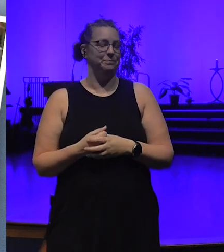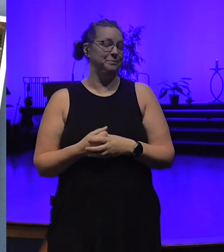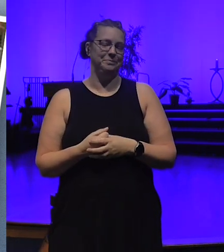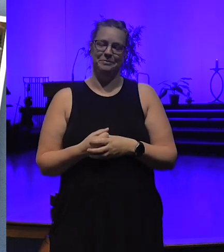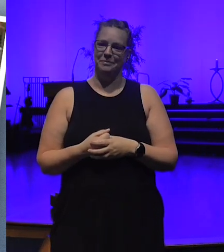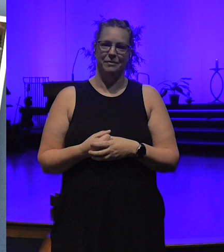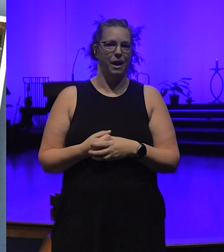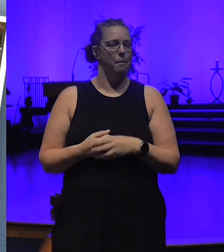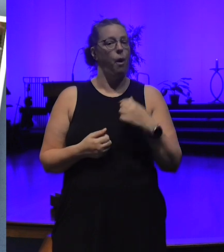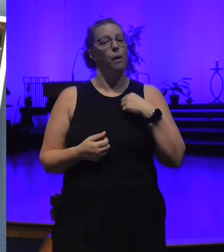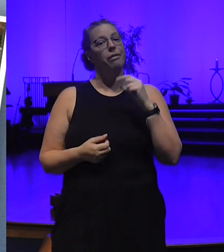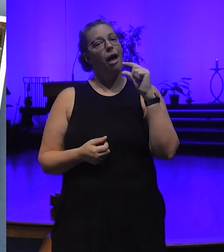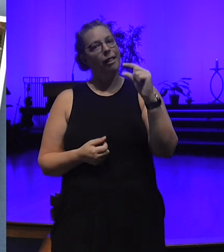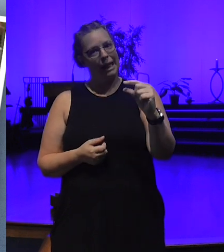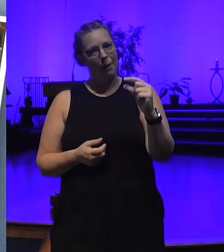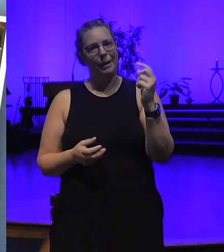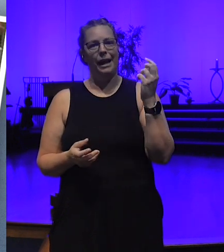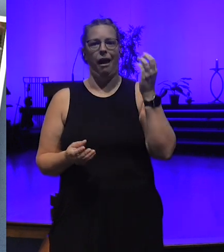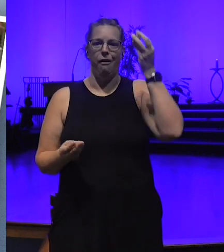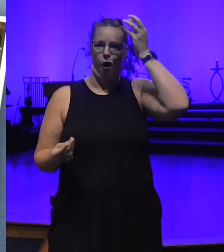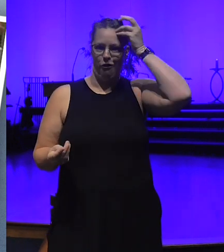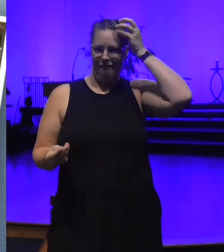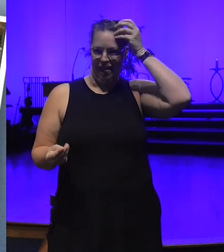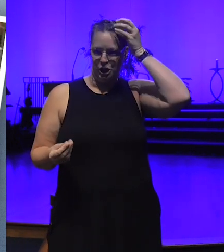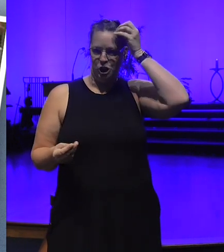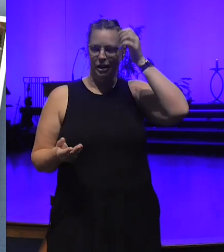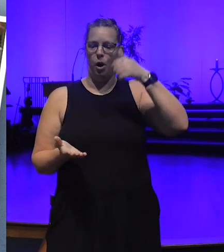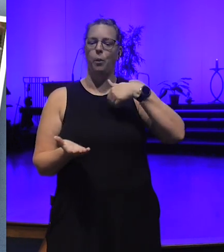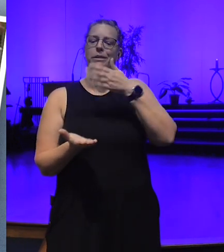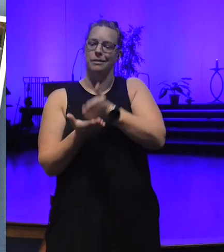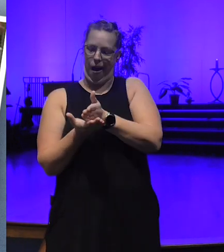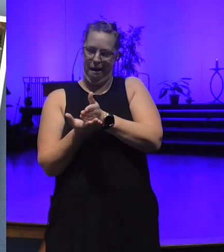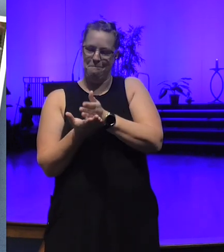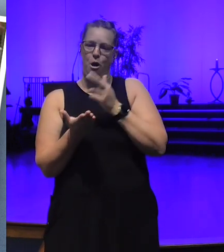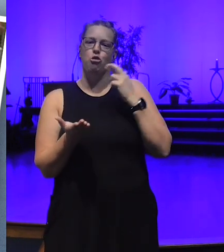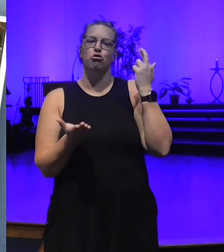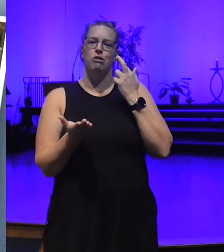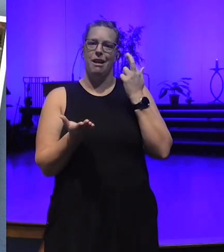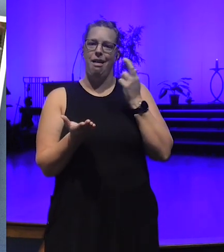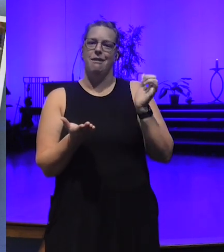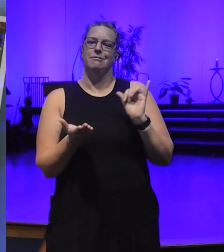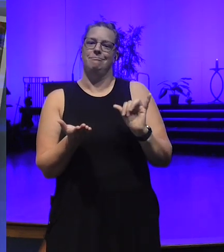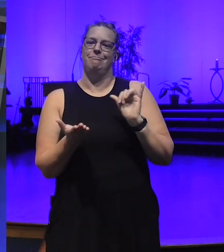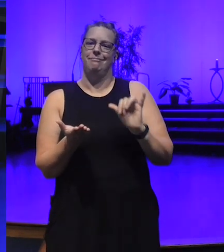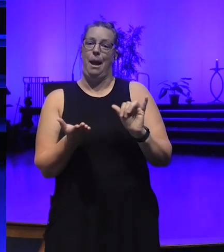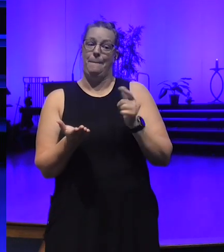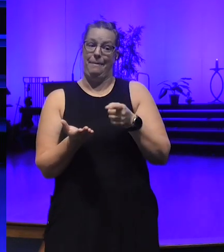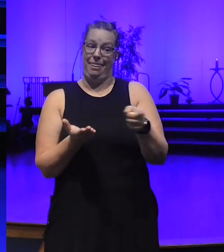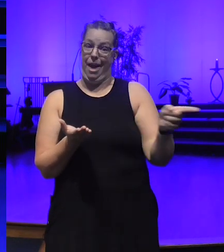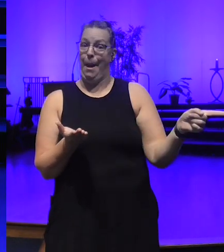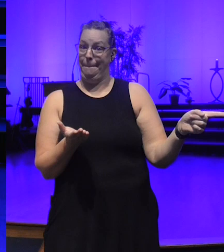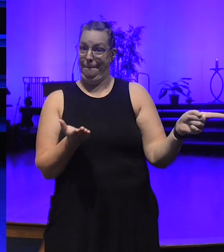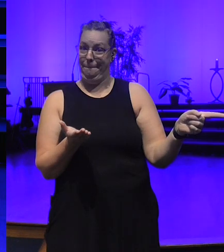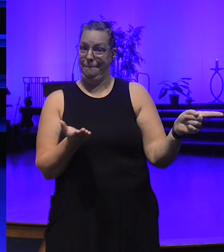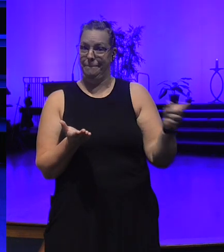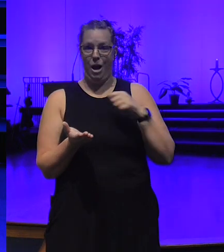little bit of reflection we stop and realize that perhaps these little creatures aren't impeding on